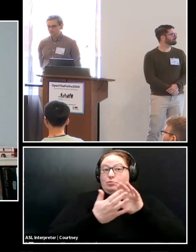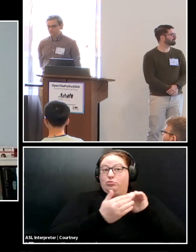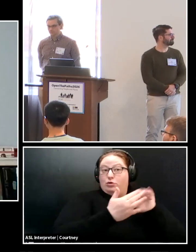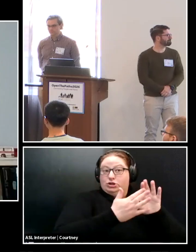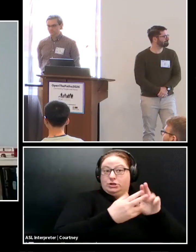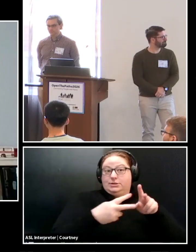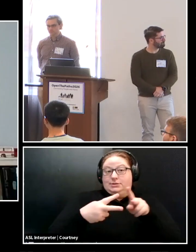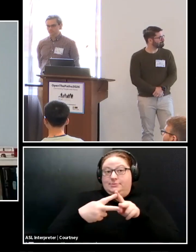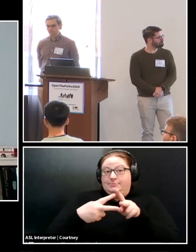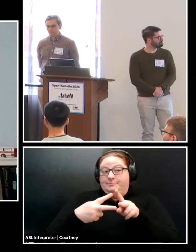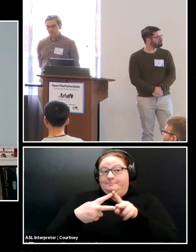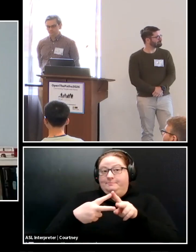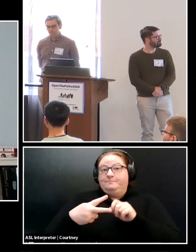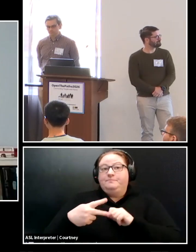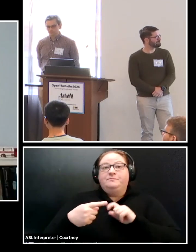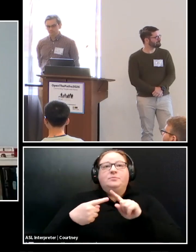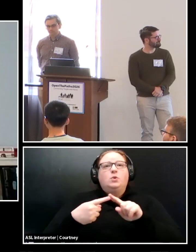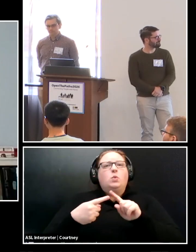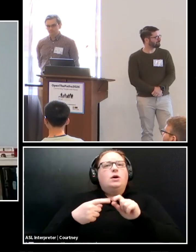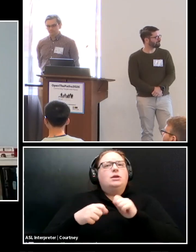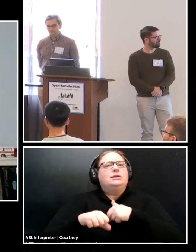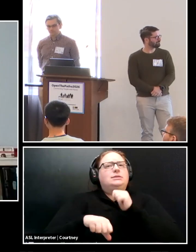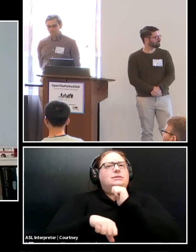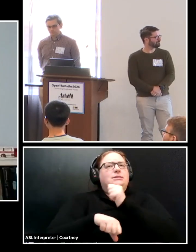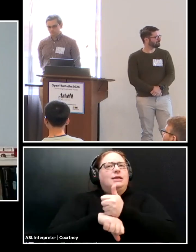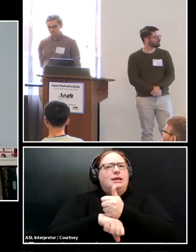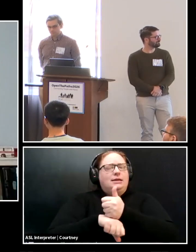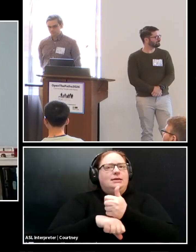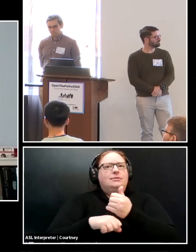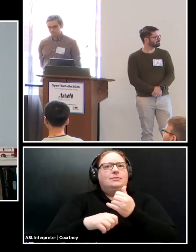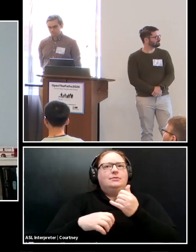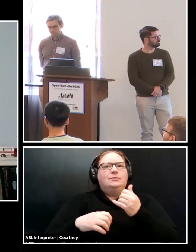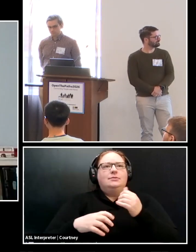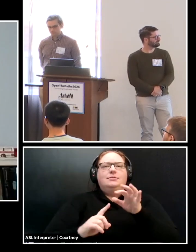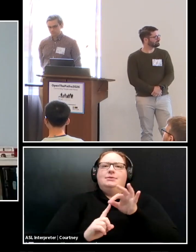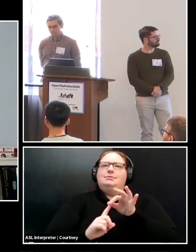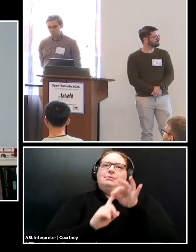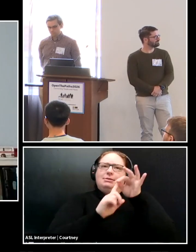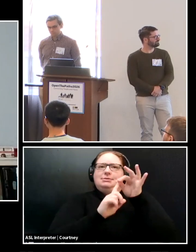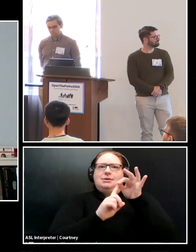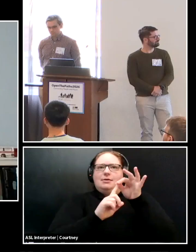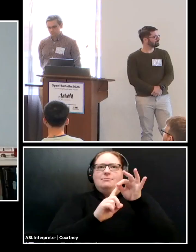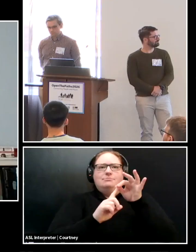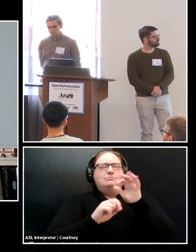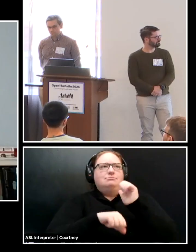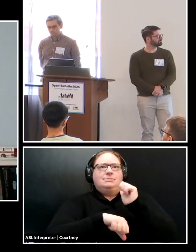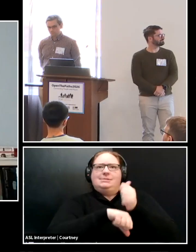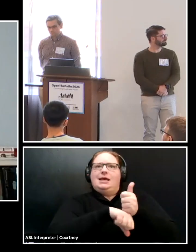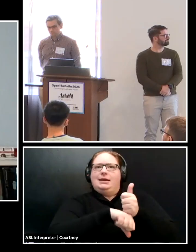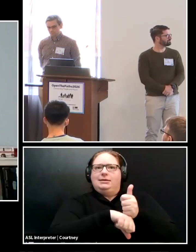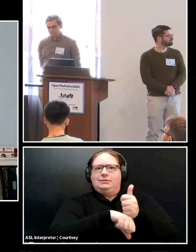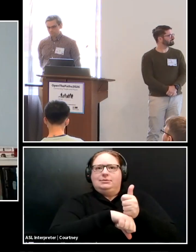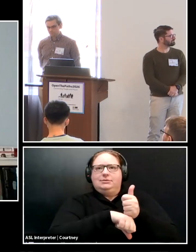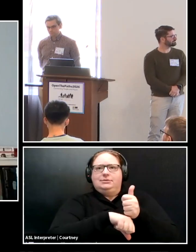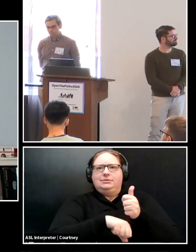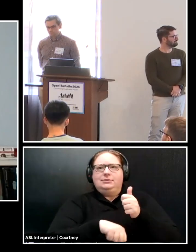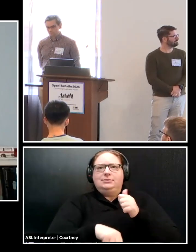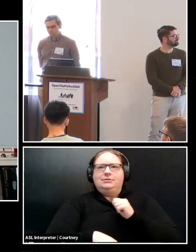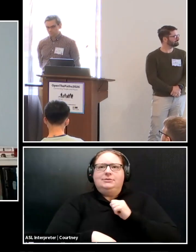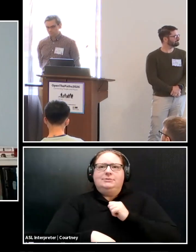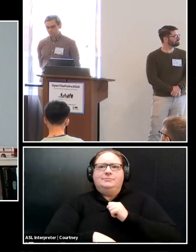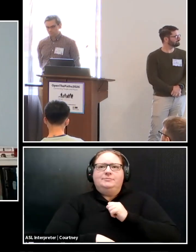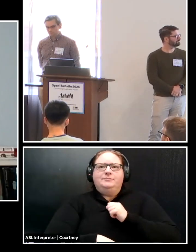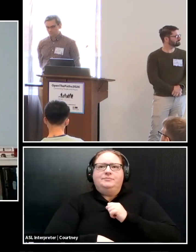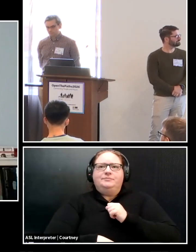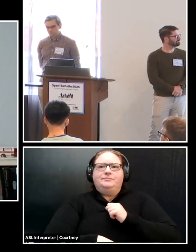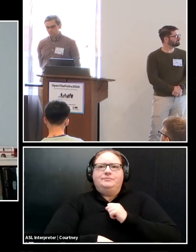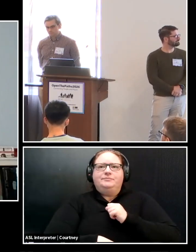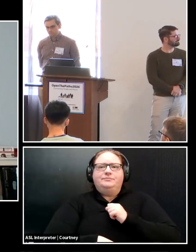um kind of custom traversal permissions on certain links. Um so they're they're basically modules you